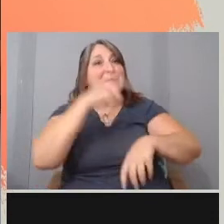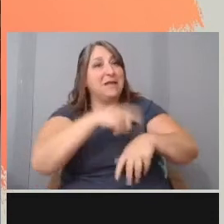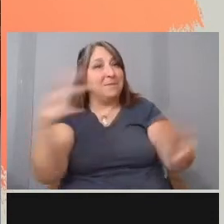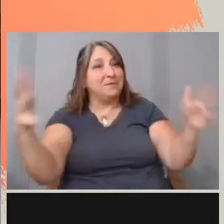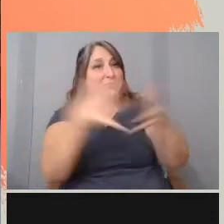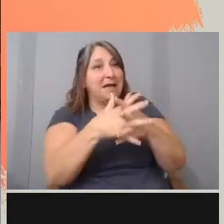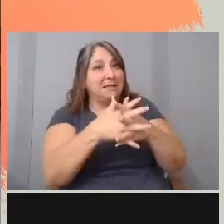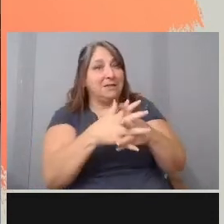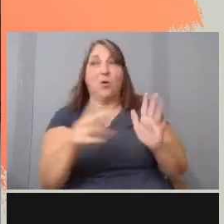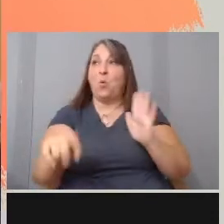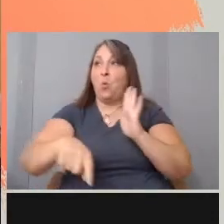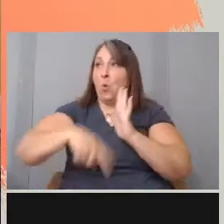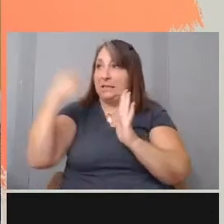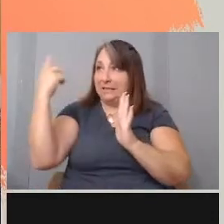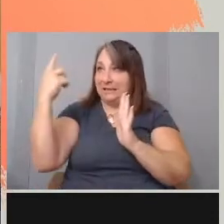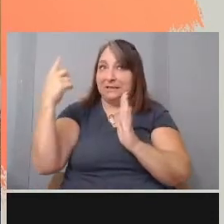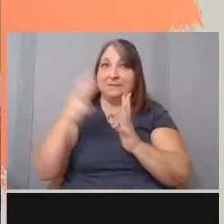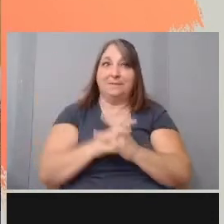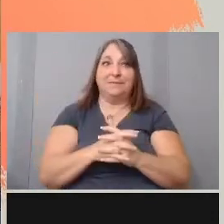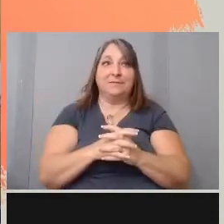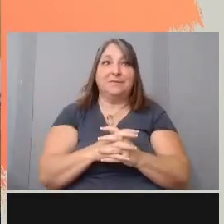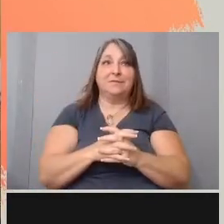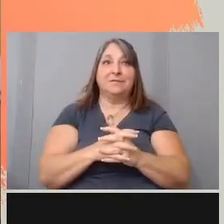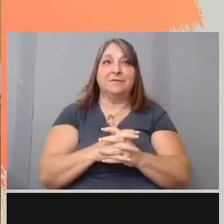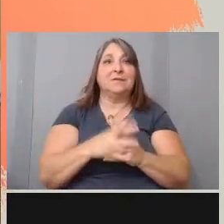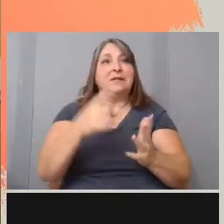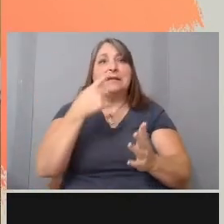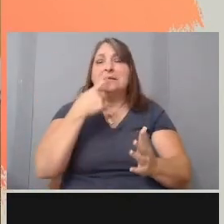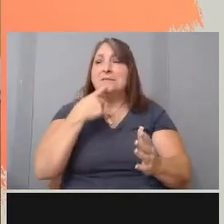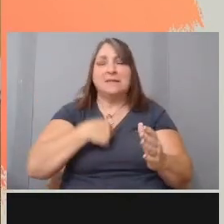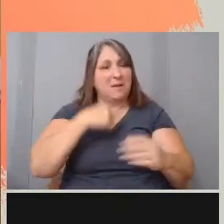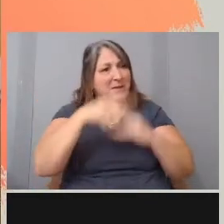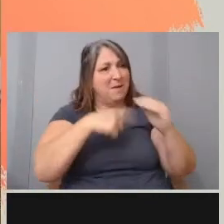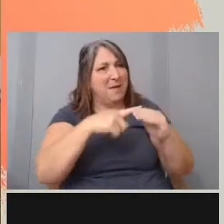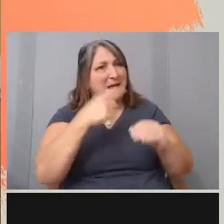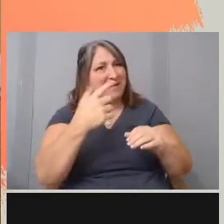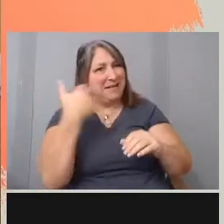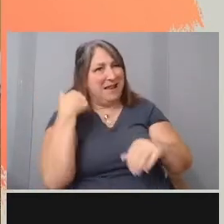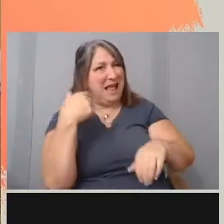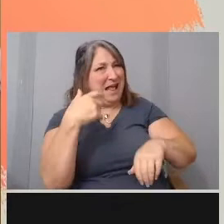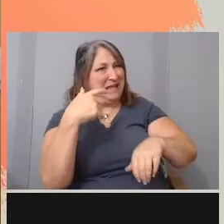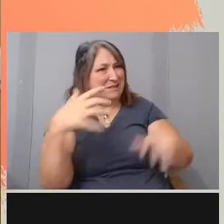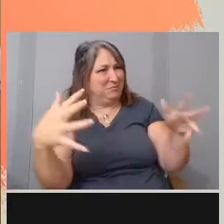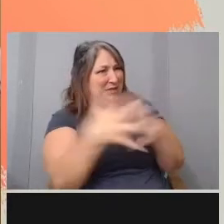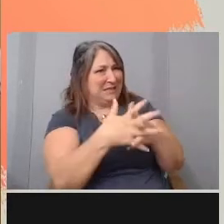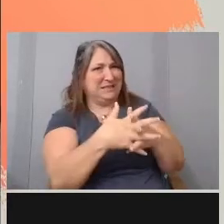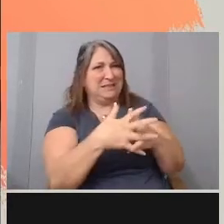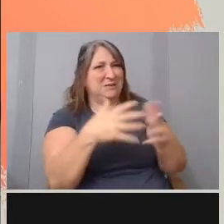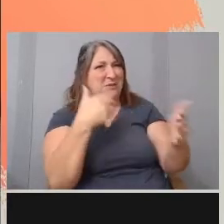Once. Okay. Tell me about that last pregnancy. It was a year ago, almost exactly.